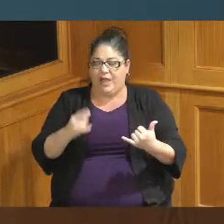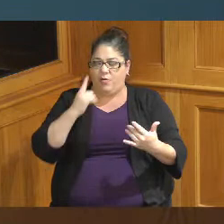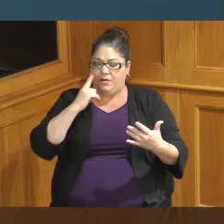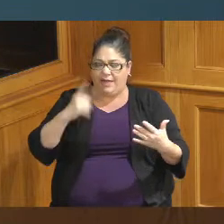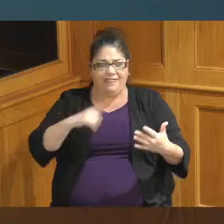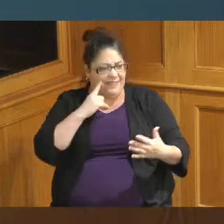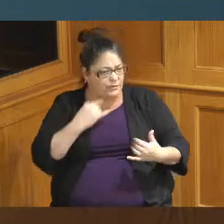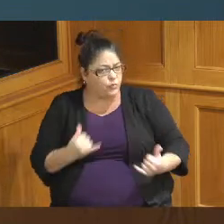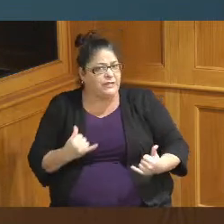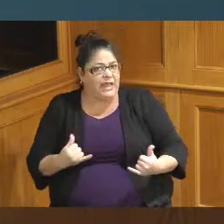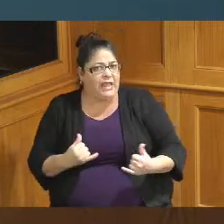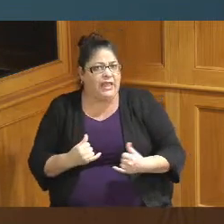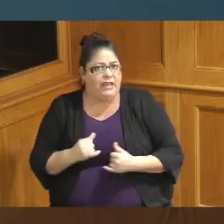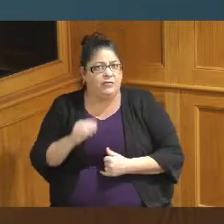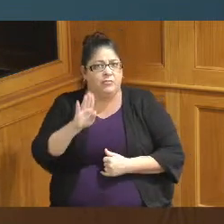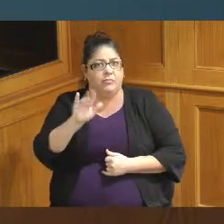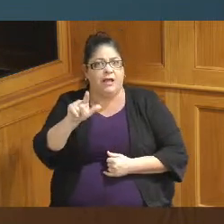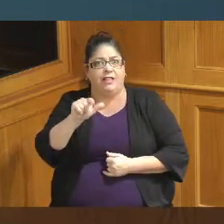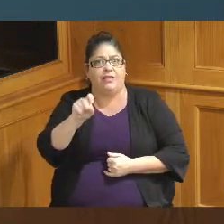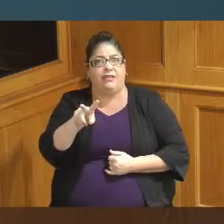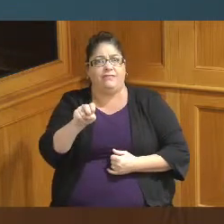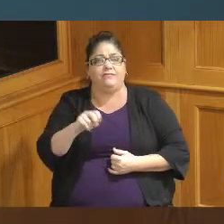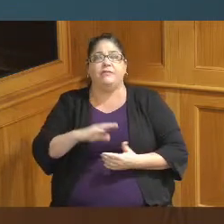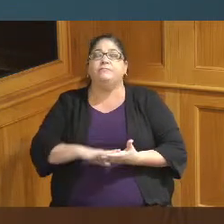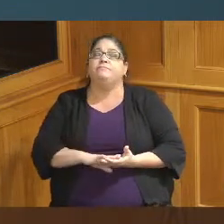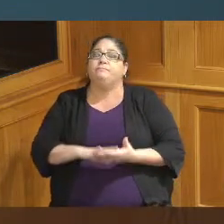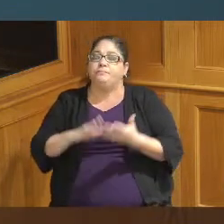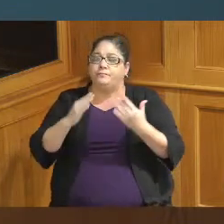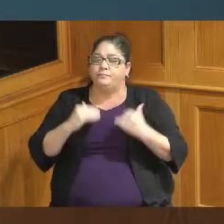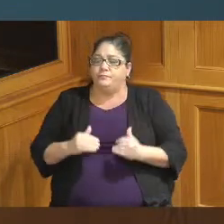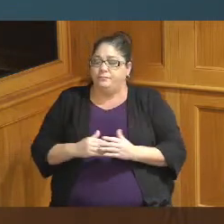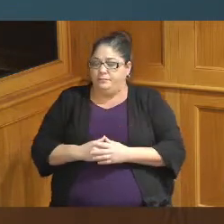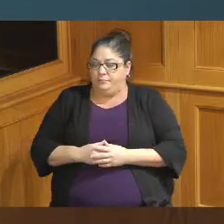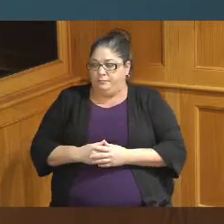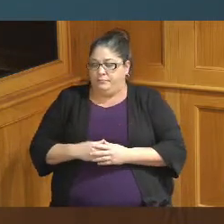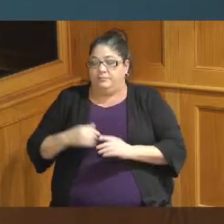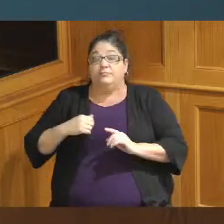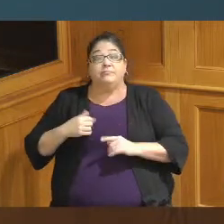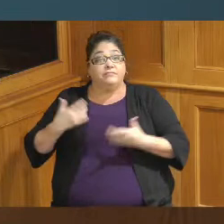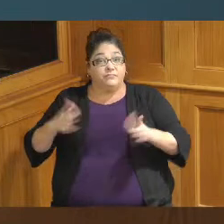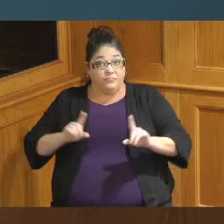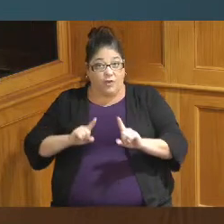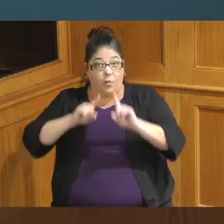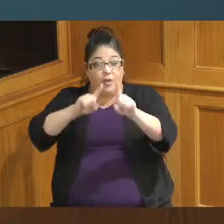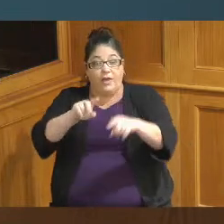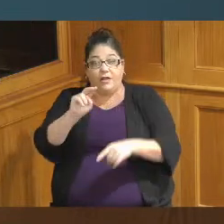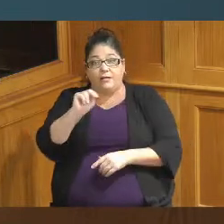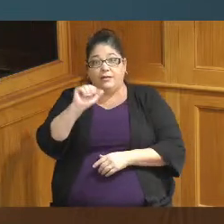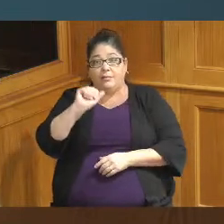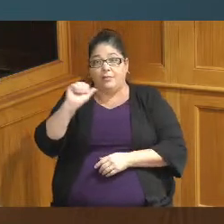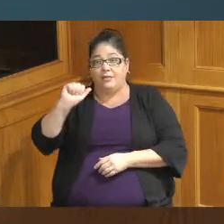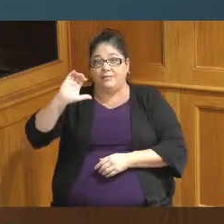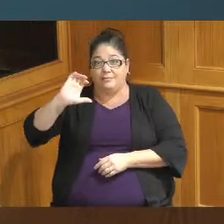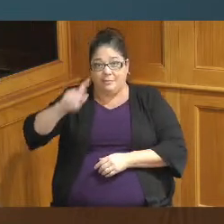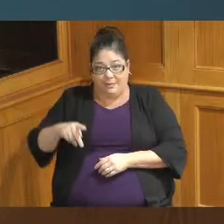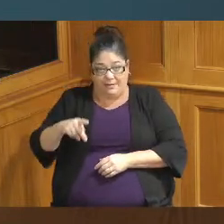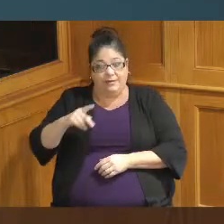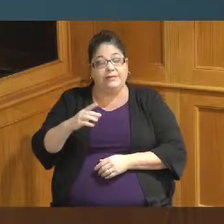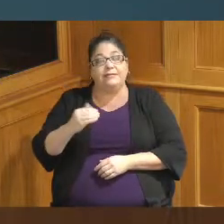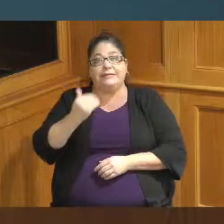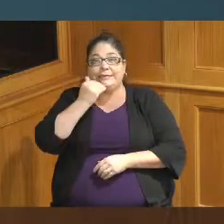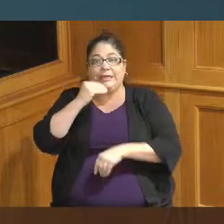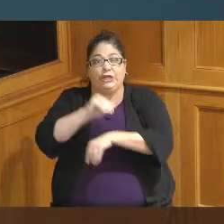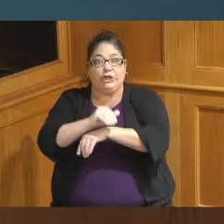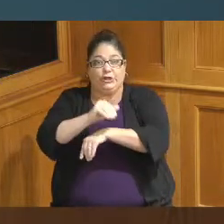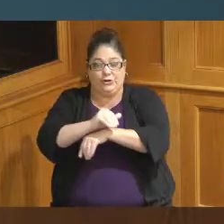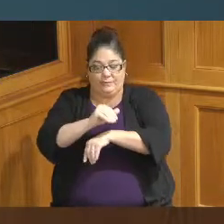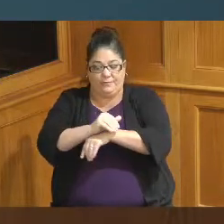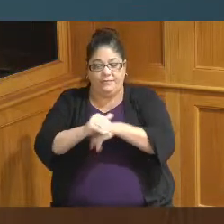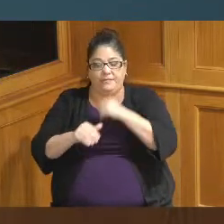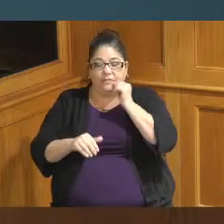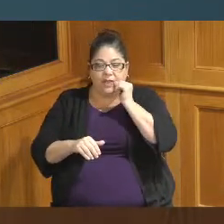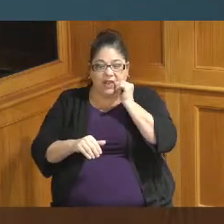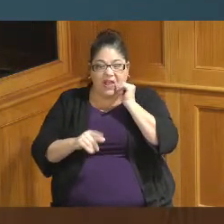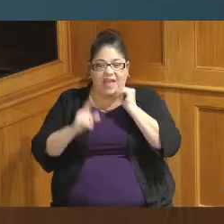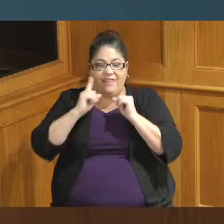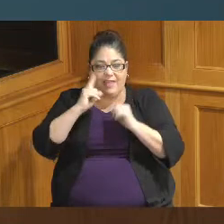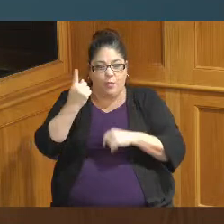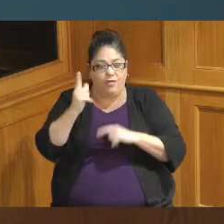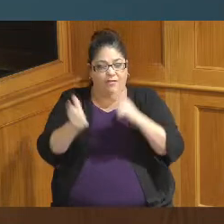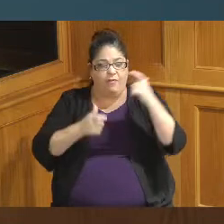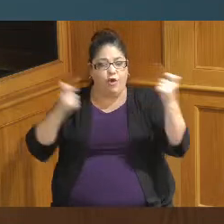today in addition I went to the NAACP dinner and I think it's one of the largest they've had they